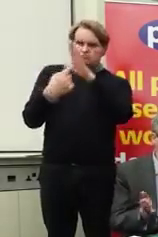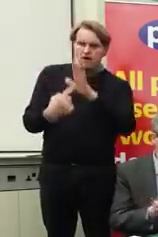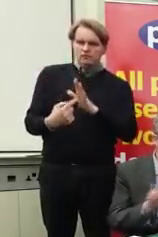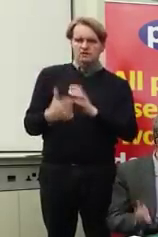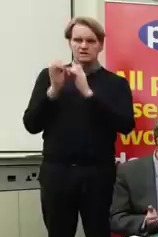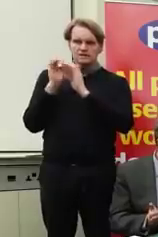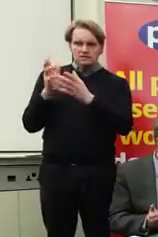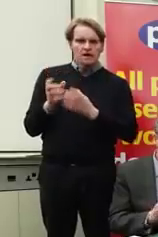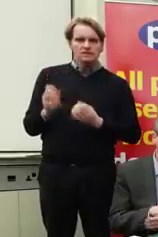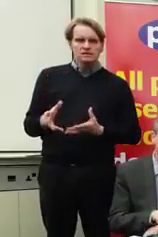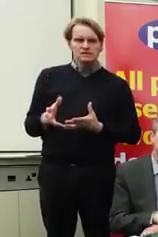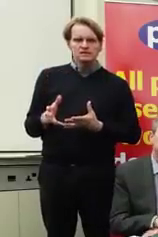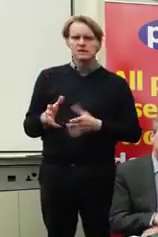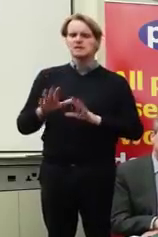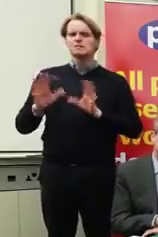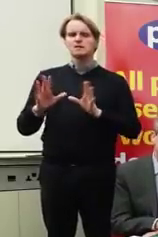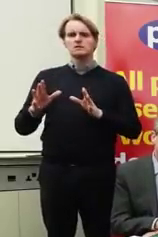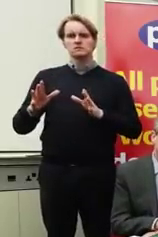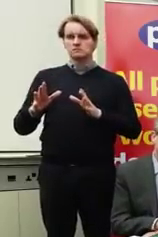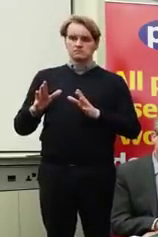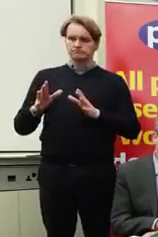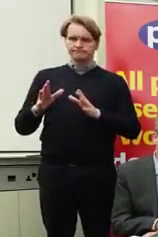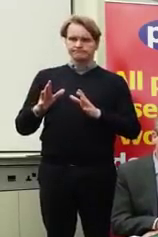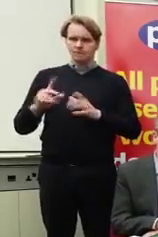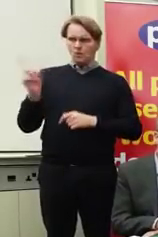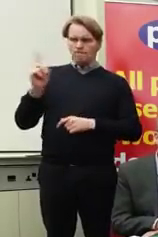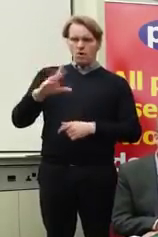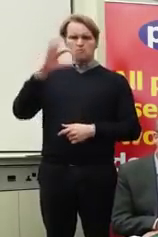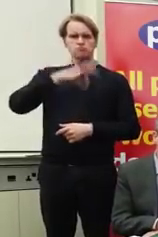people are not worrying about profits and to that end we do intend now with